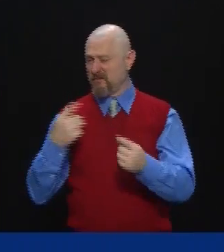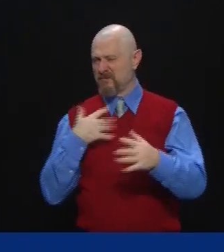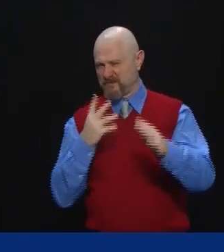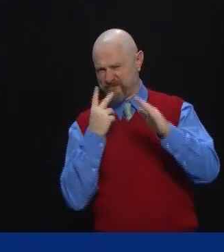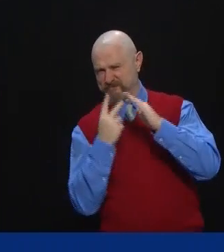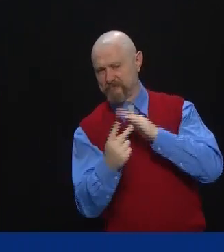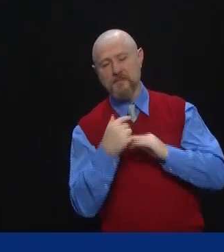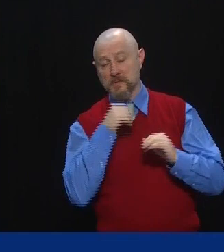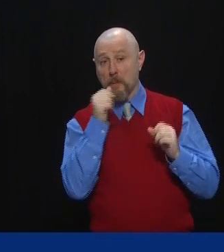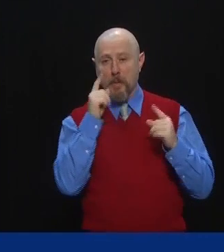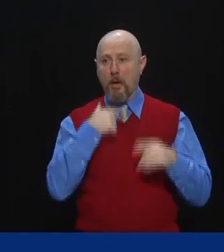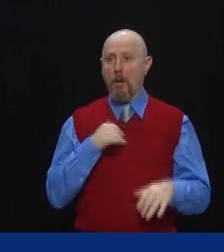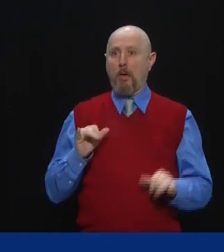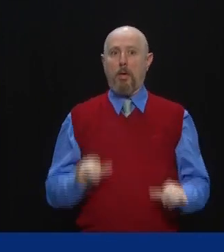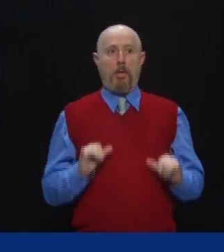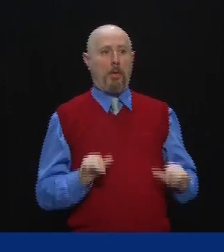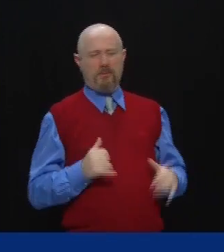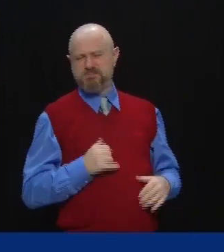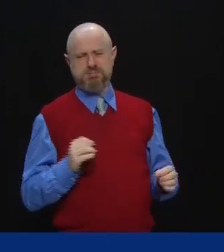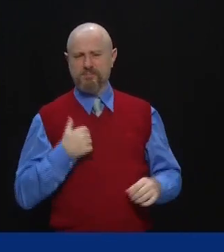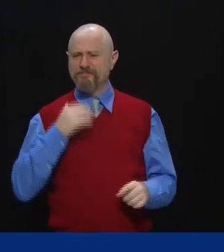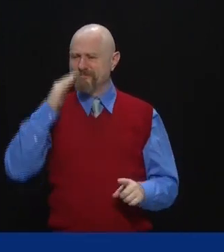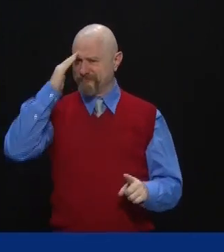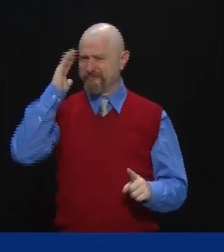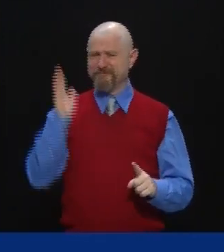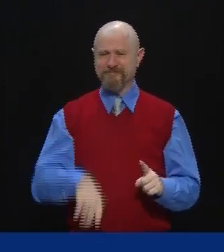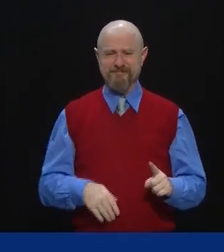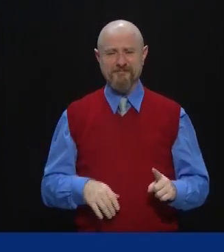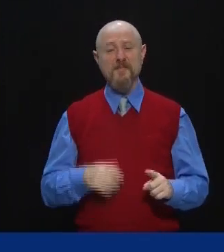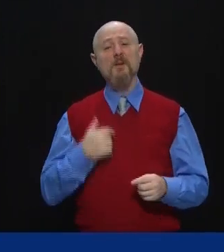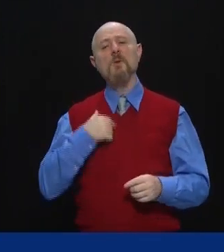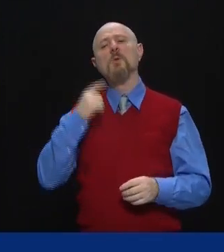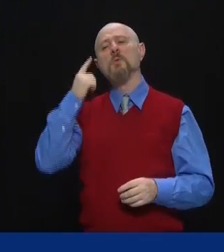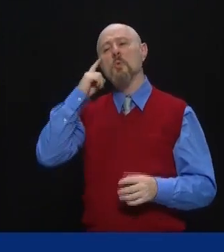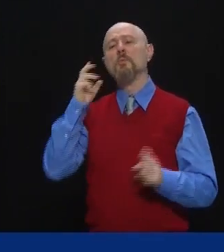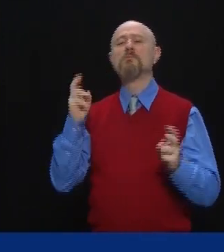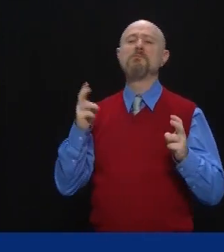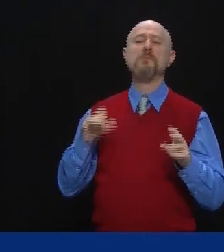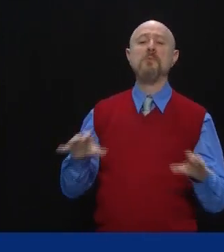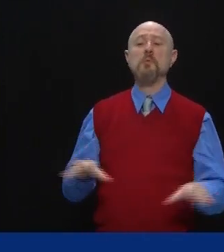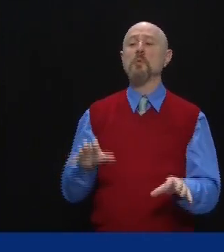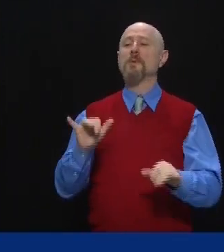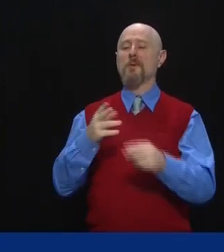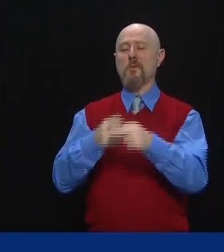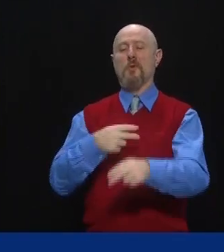BUT WANT TO MAKE SURE WE FOCUS ON WHAT LIES BEFORE US. THIS IS NOT A SURPRISE TO US.